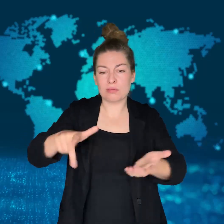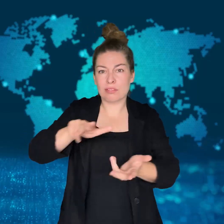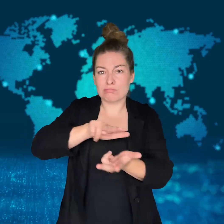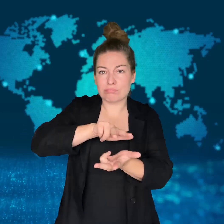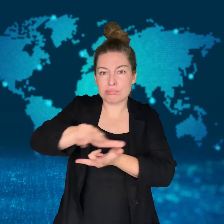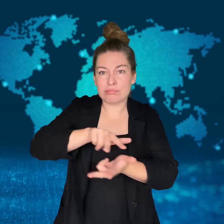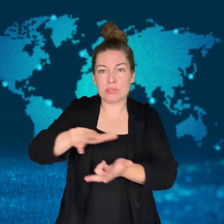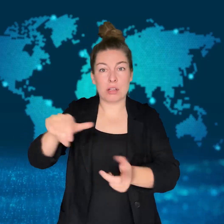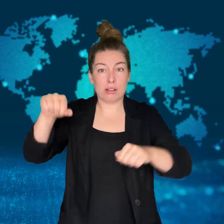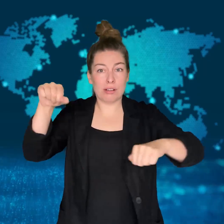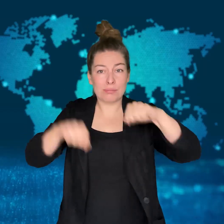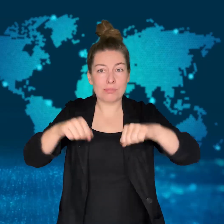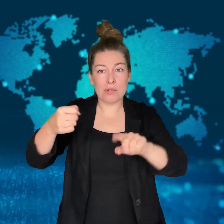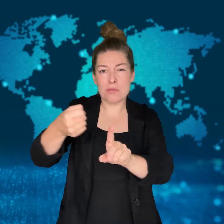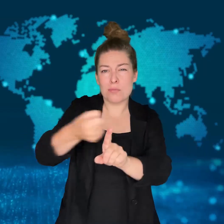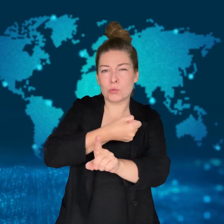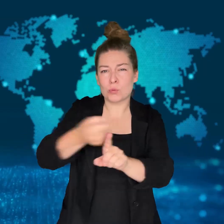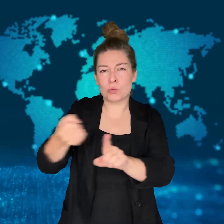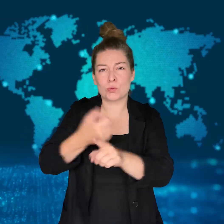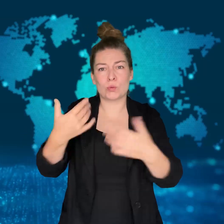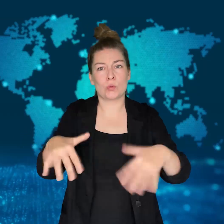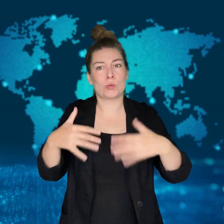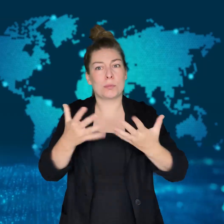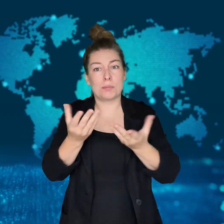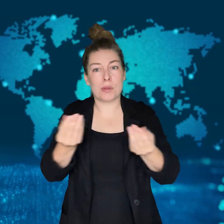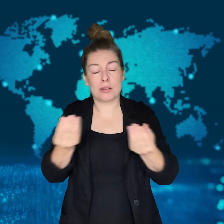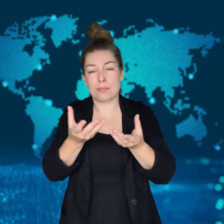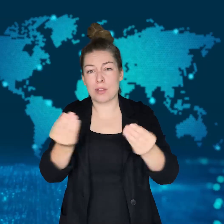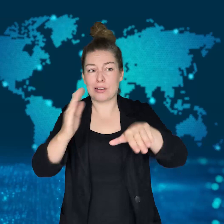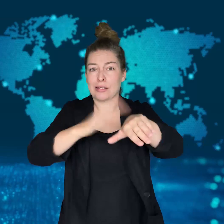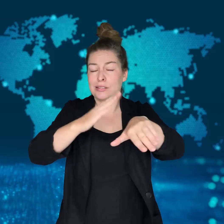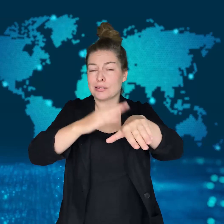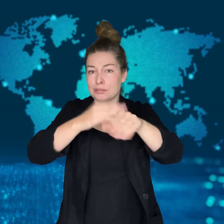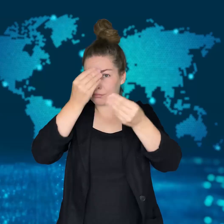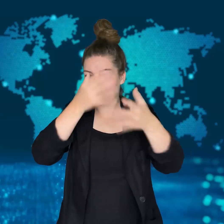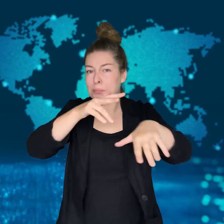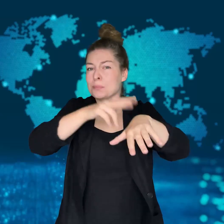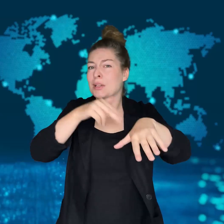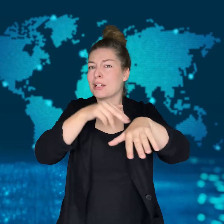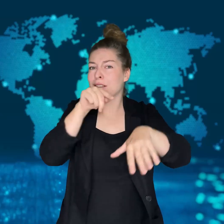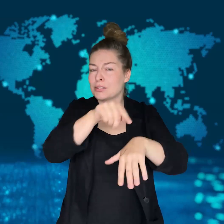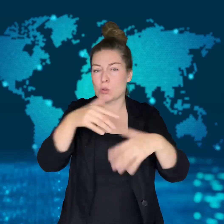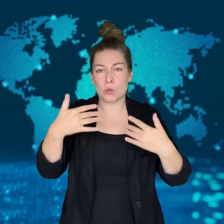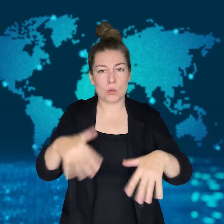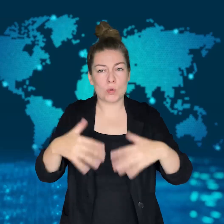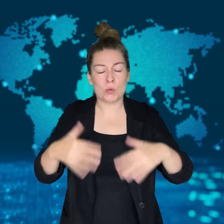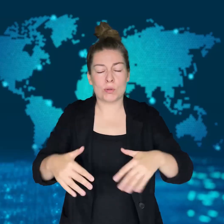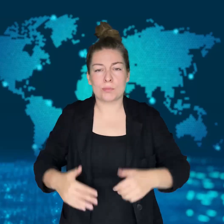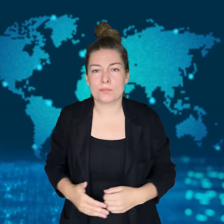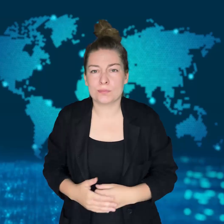and sexual violence by gang members.